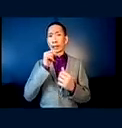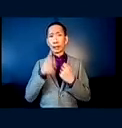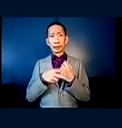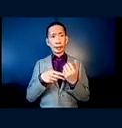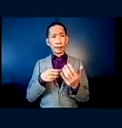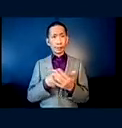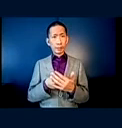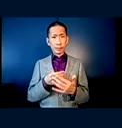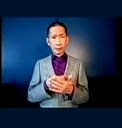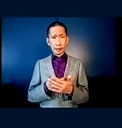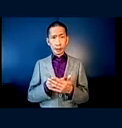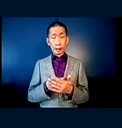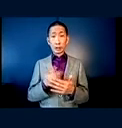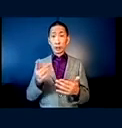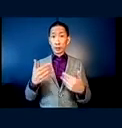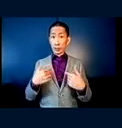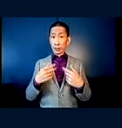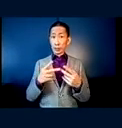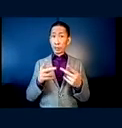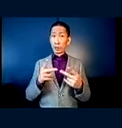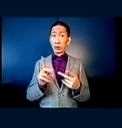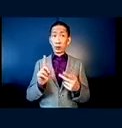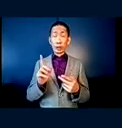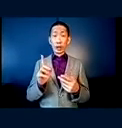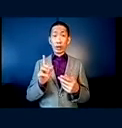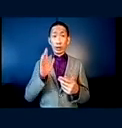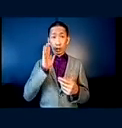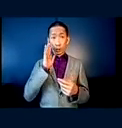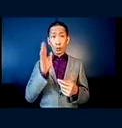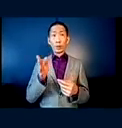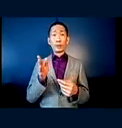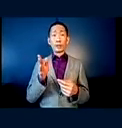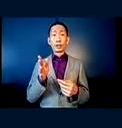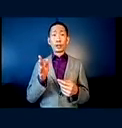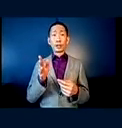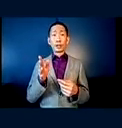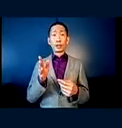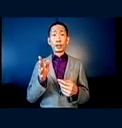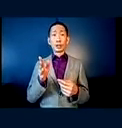BECAUSE IT'S NOT COST EFFECTIVE SO ARE THERE PLACES WHERE IT